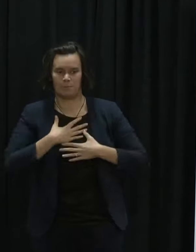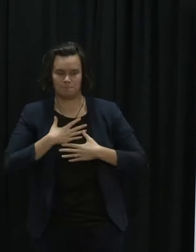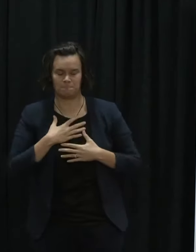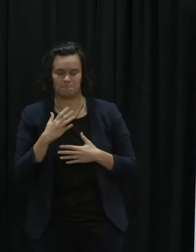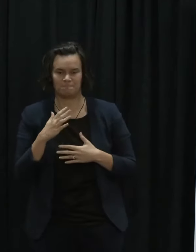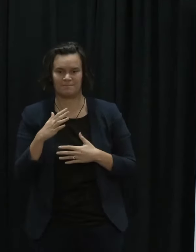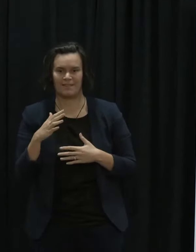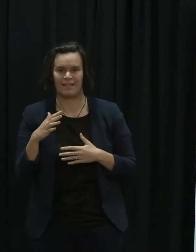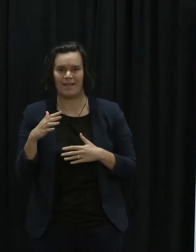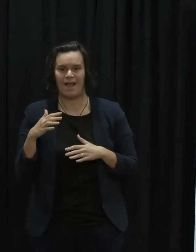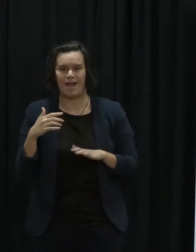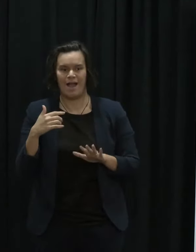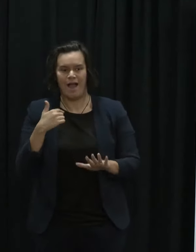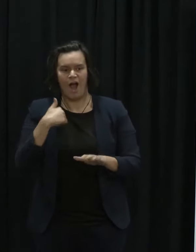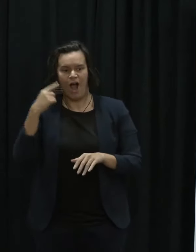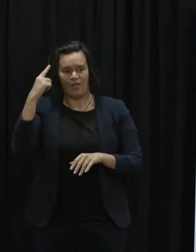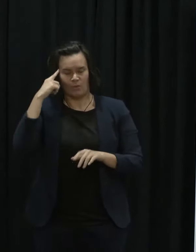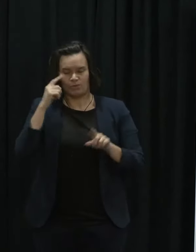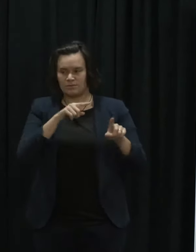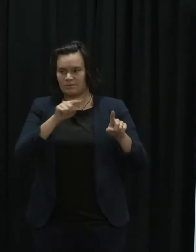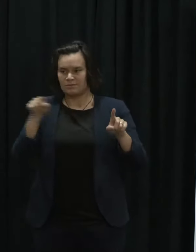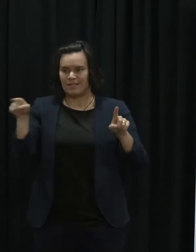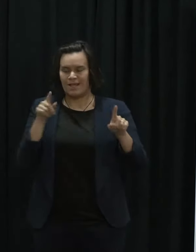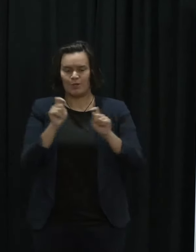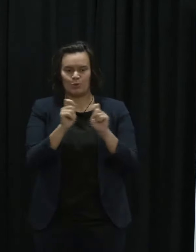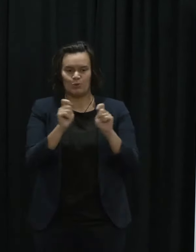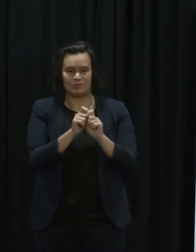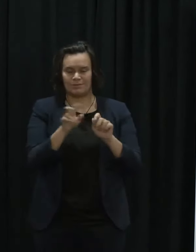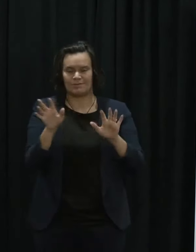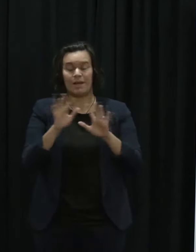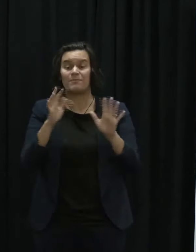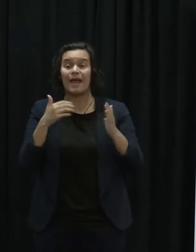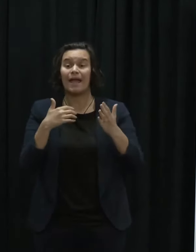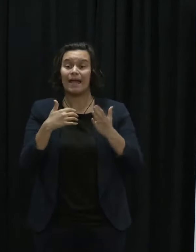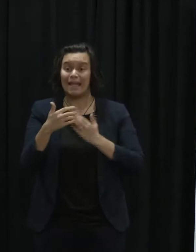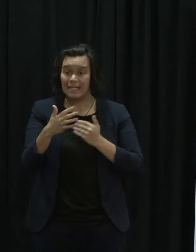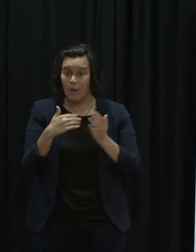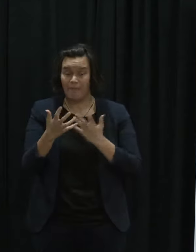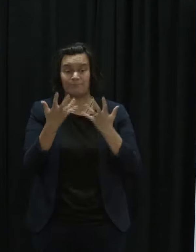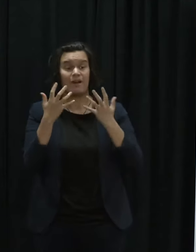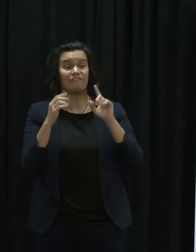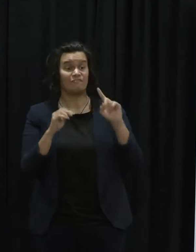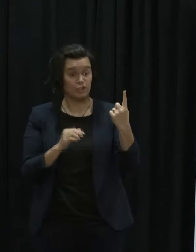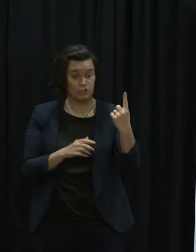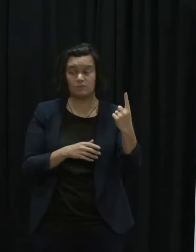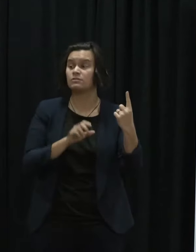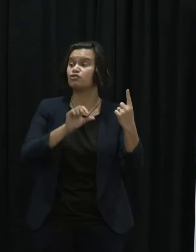I have only had one questi, sorry, two. Sorry, I was making old